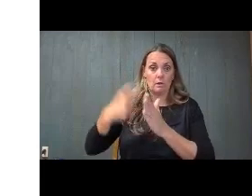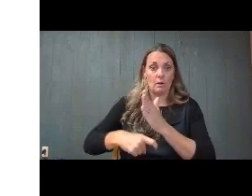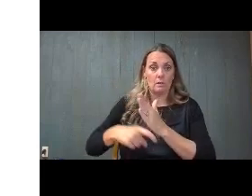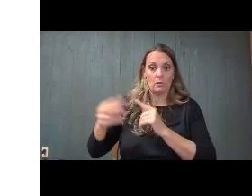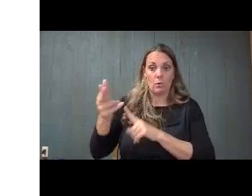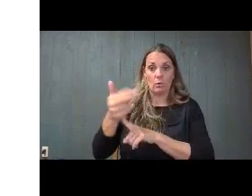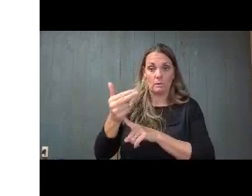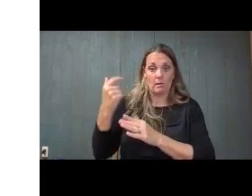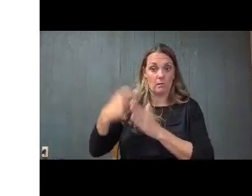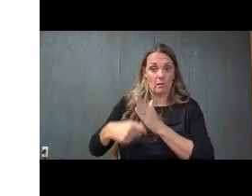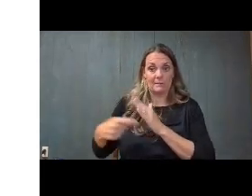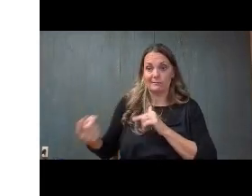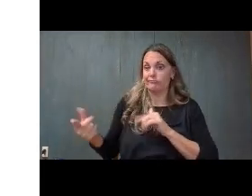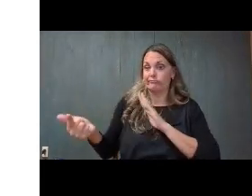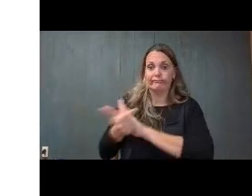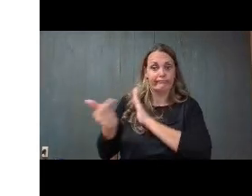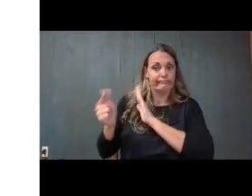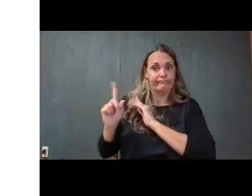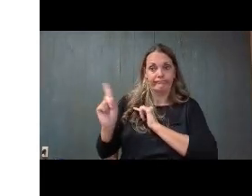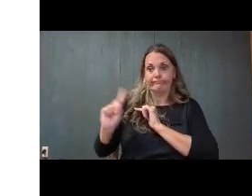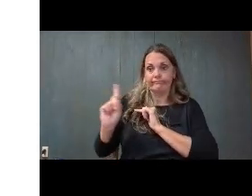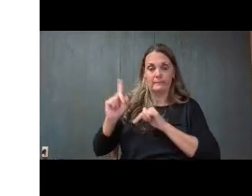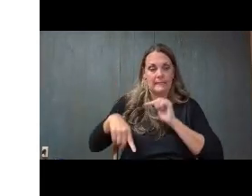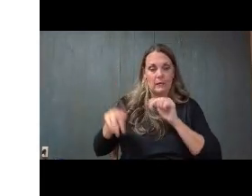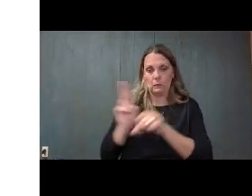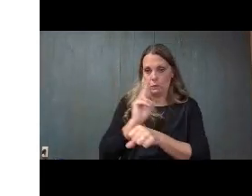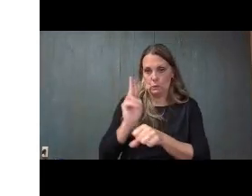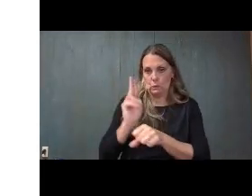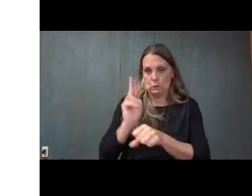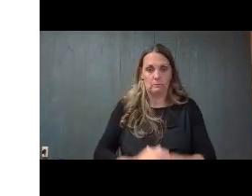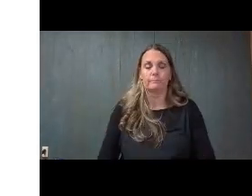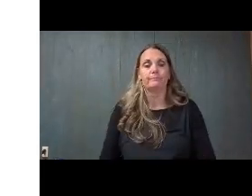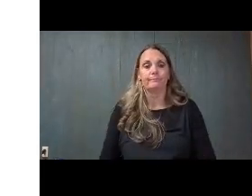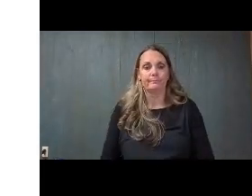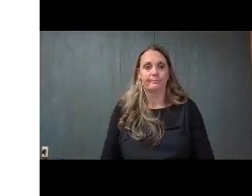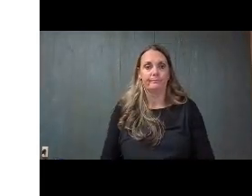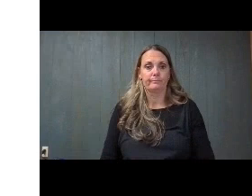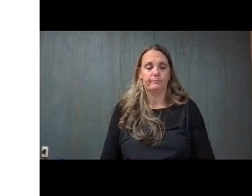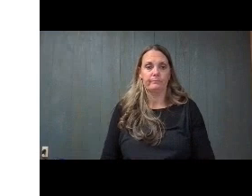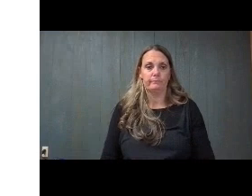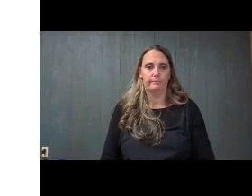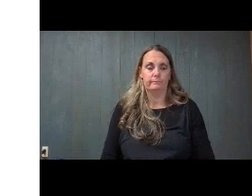and hotel costs, are on allowable expenses.